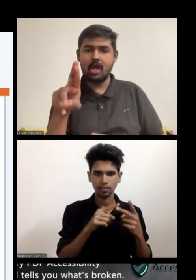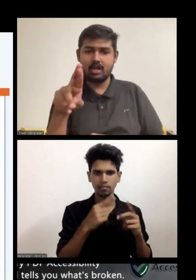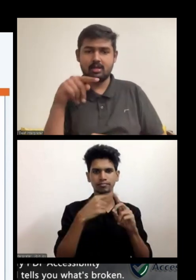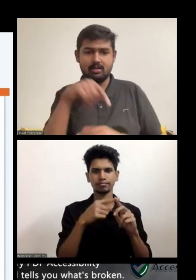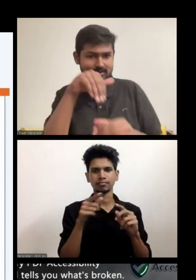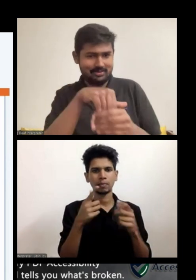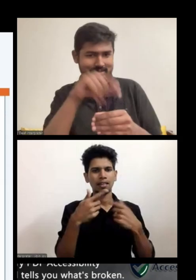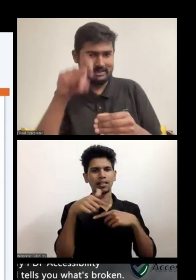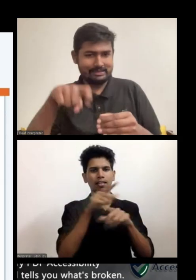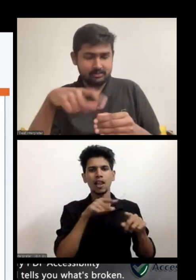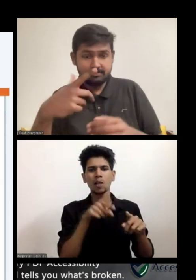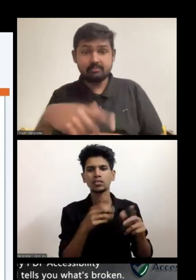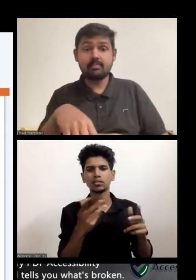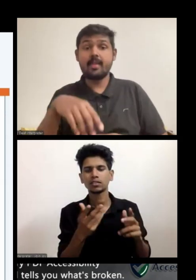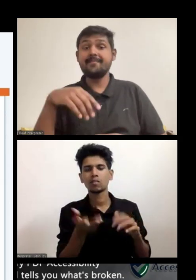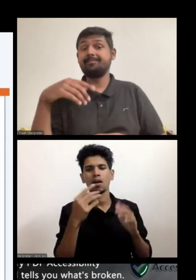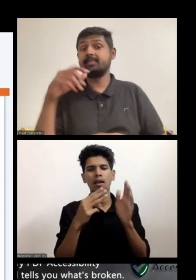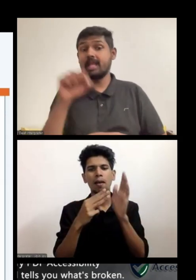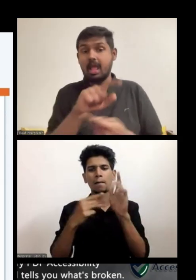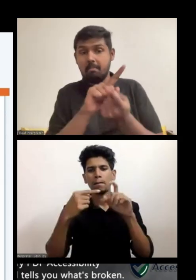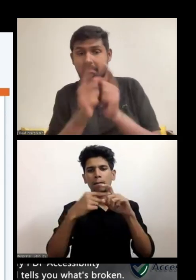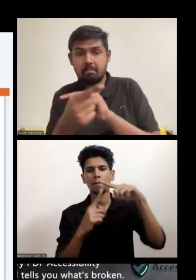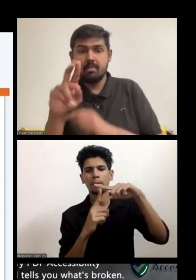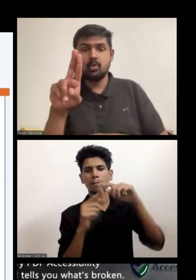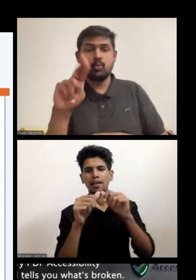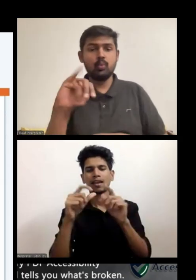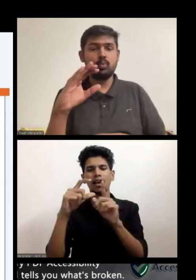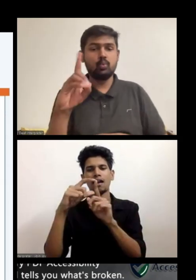So when it comes to the multilingual PDFs, it reads it correctly.